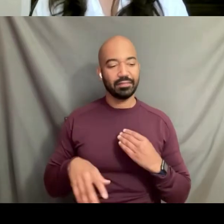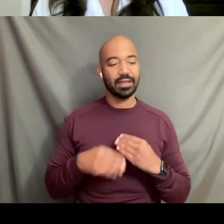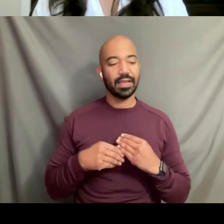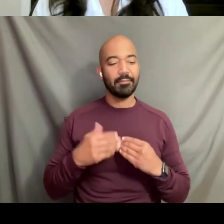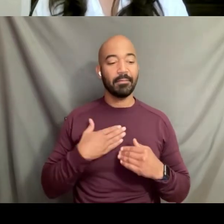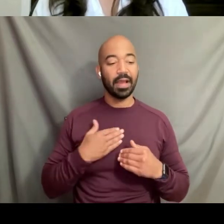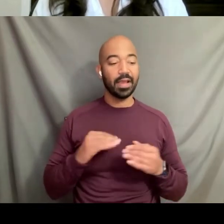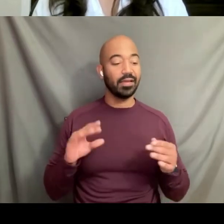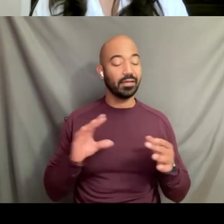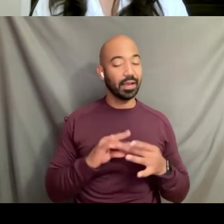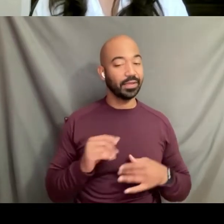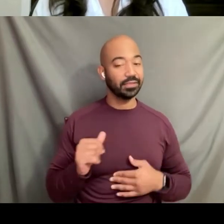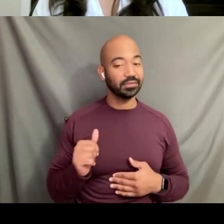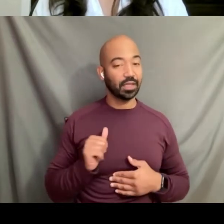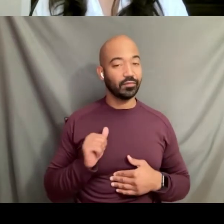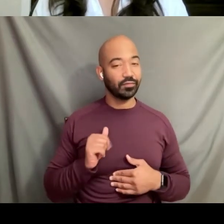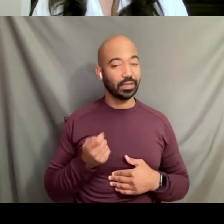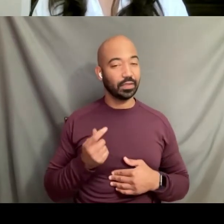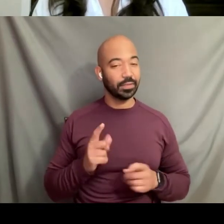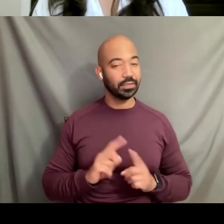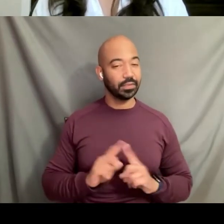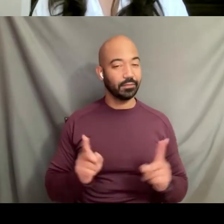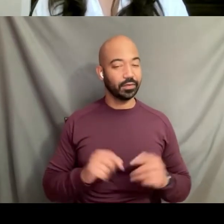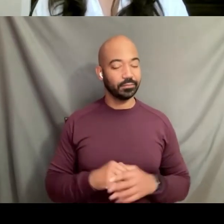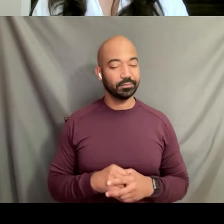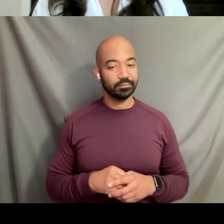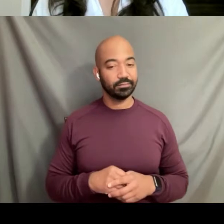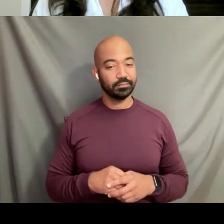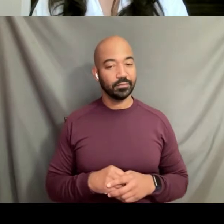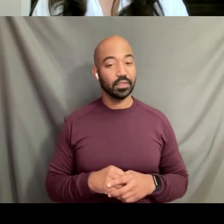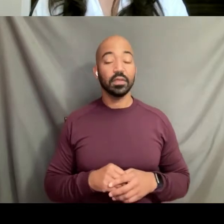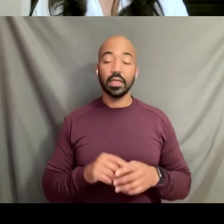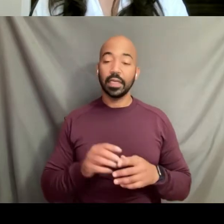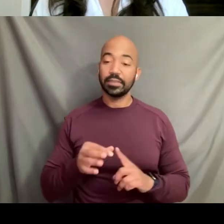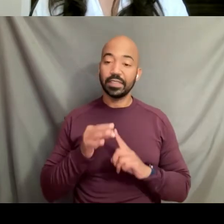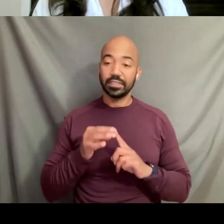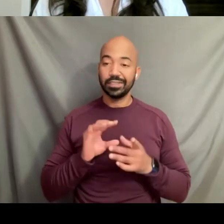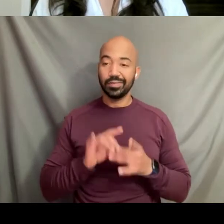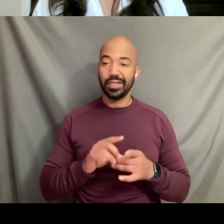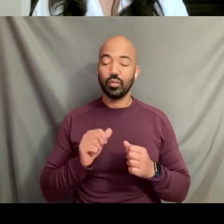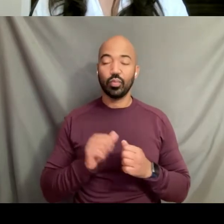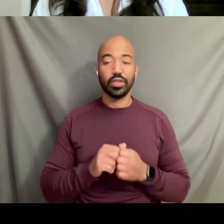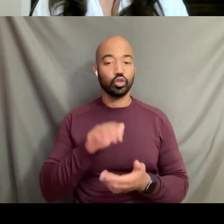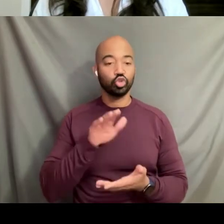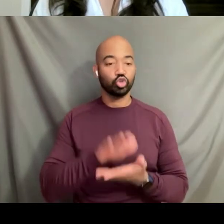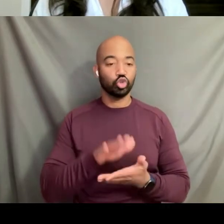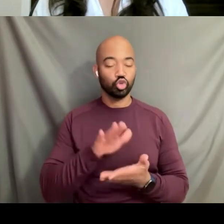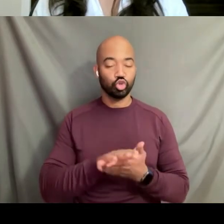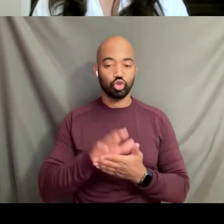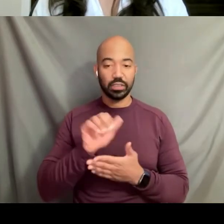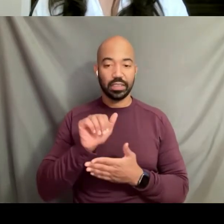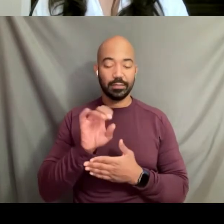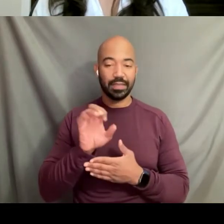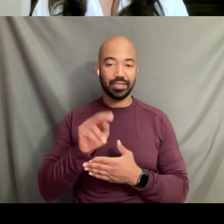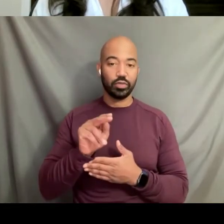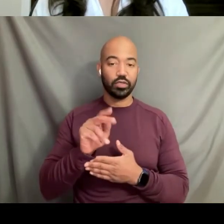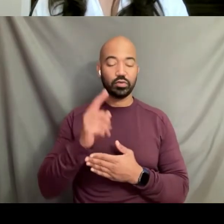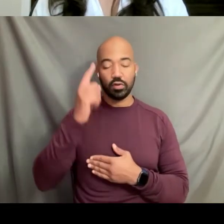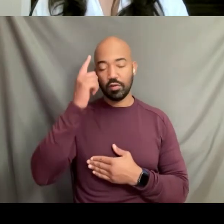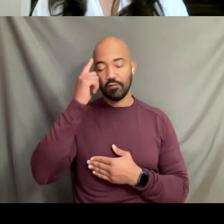specially for school Administrators or the international student Admissions office,